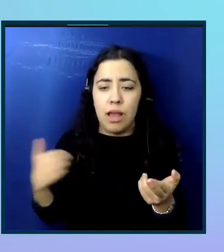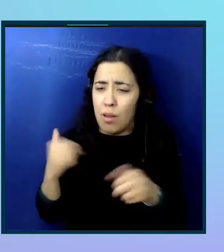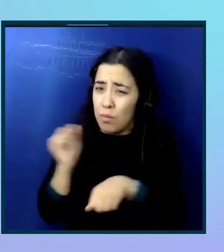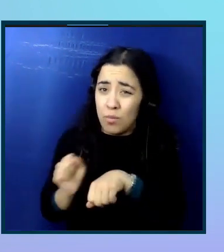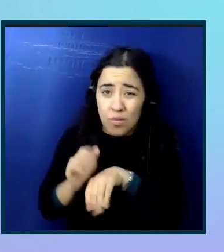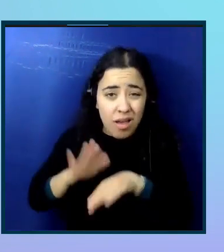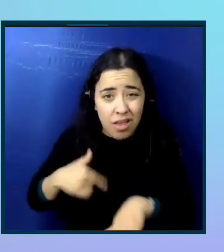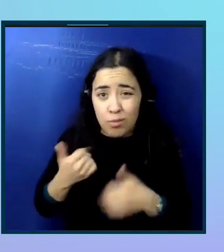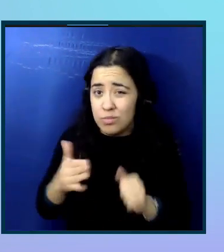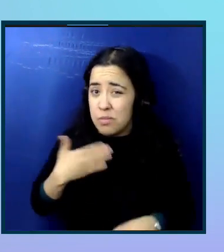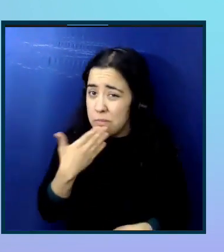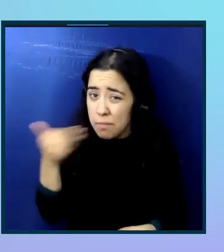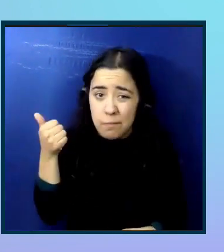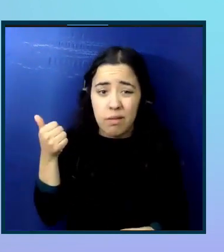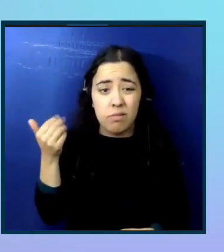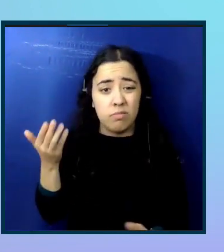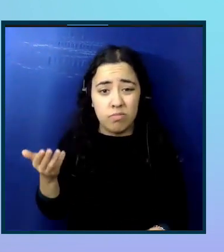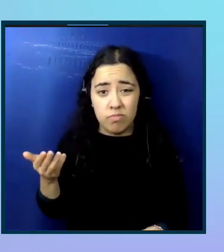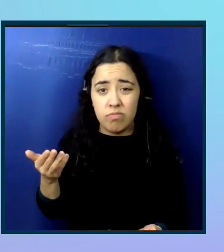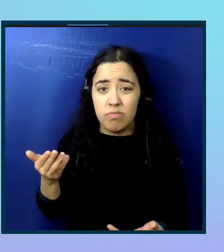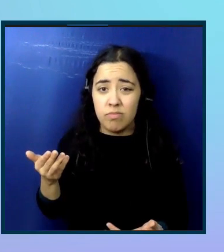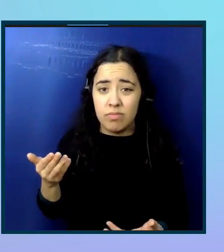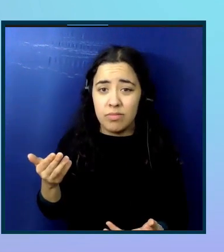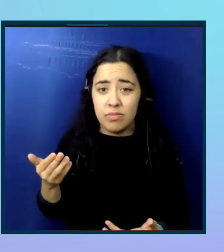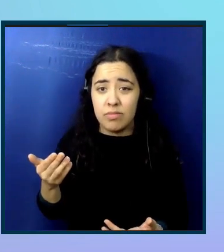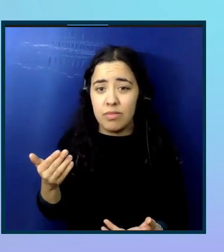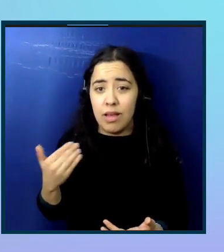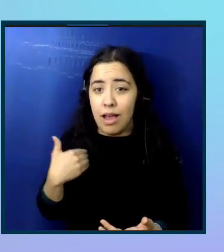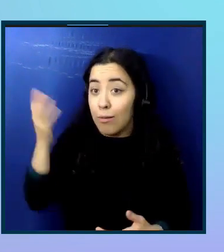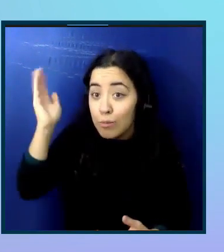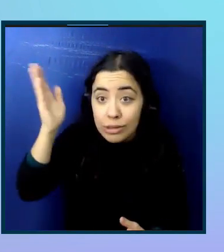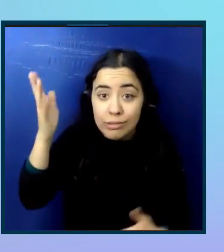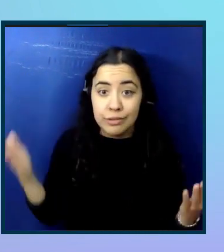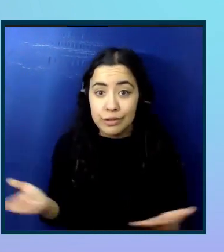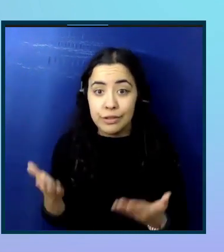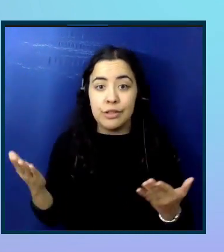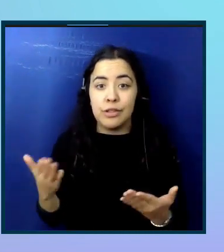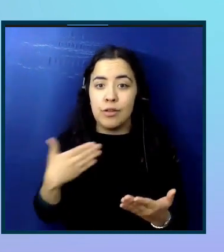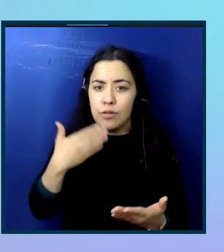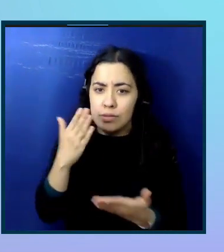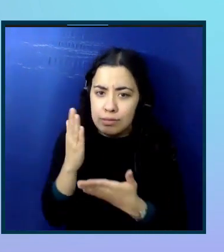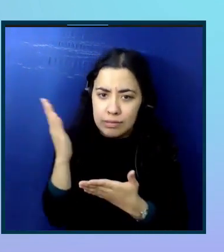You know, I've got kids to tend to. I've got other different things to do,